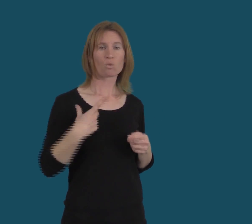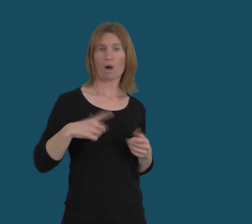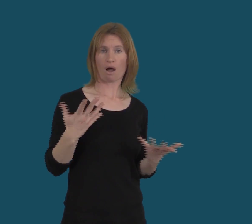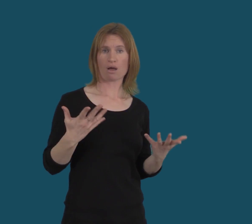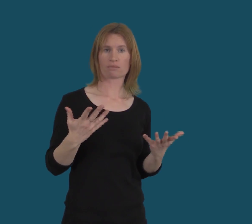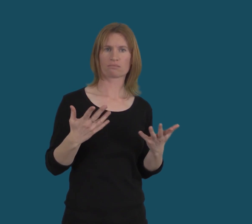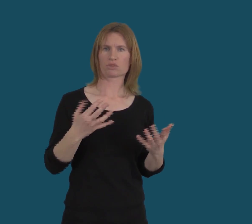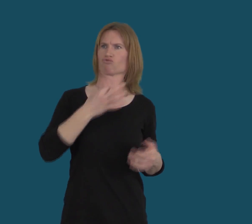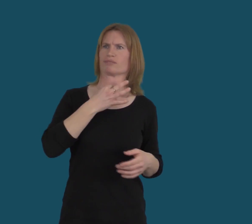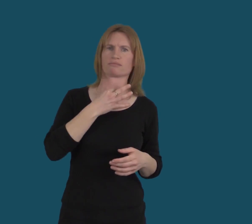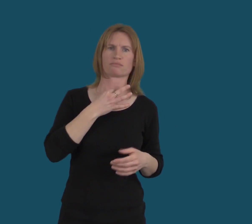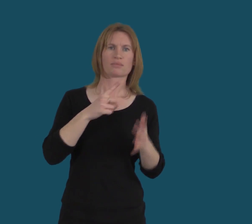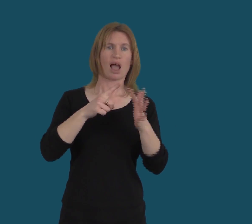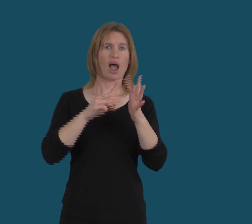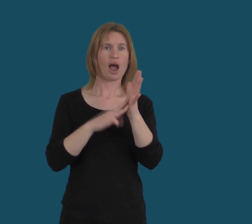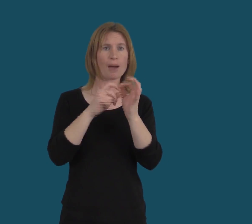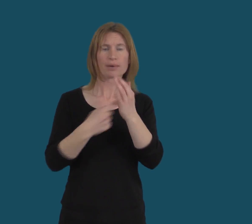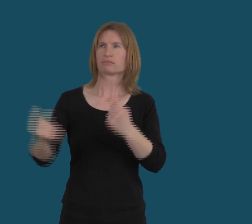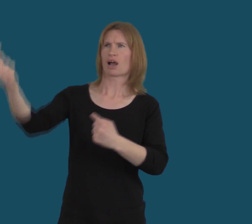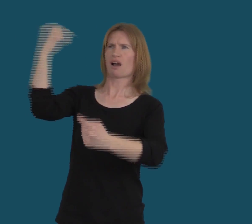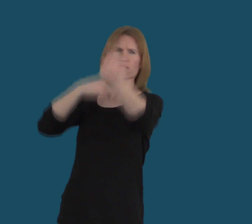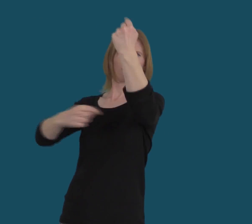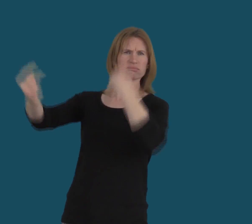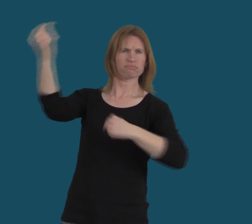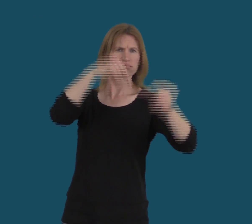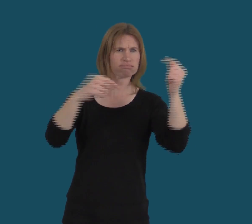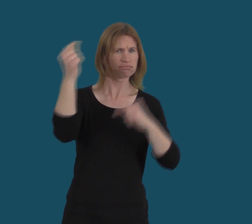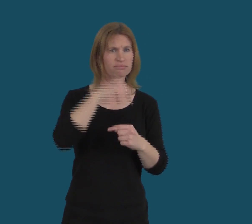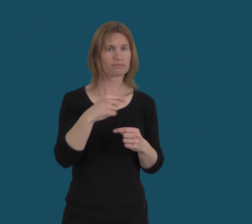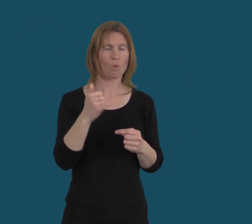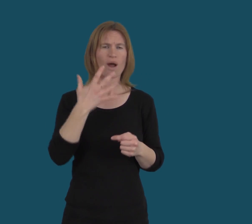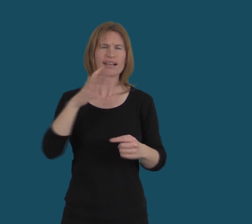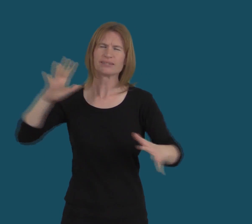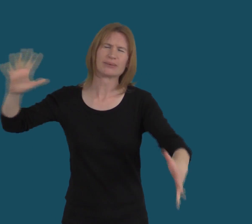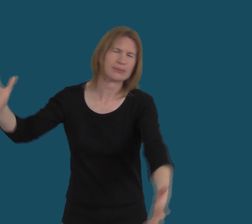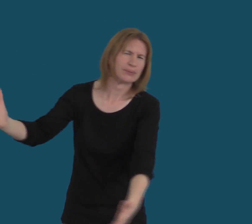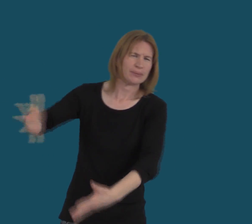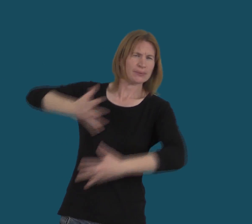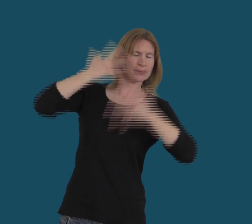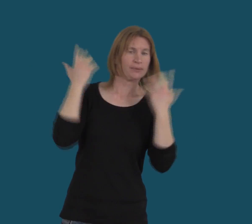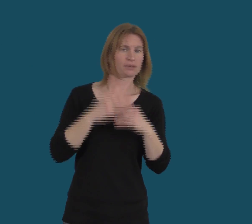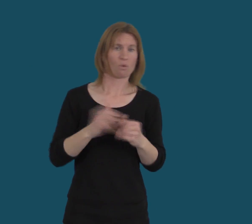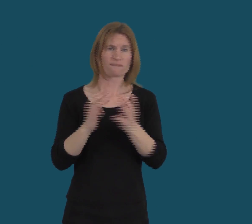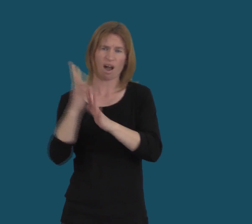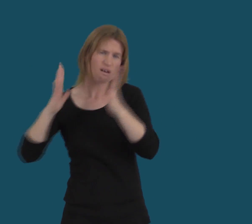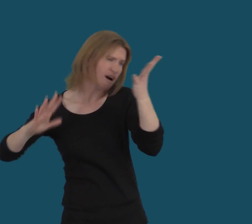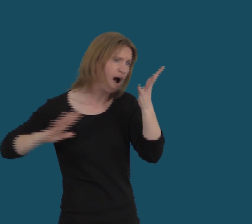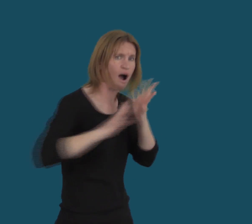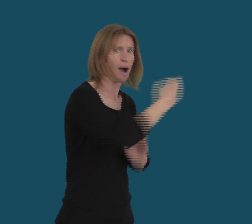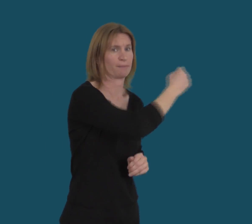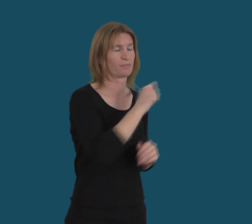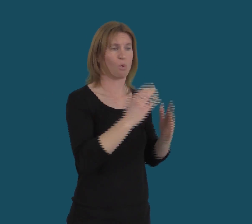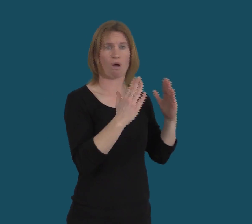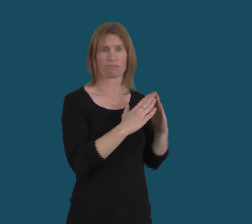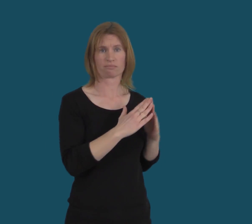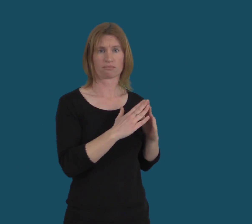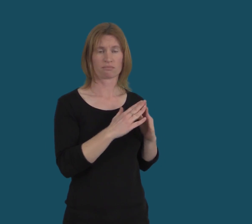due to the risk of ember attack, radiant heat and the fire front approaching your home.